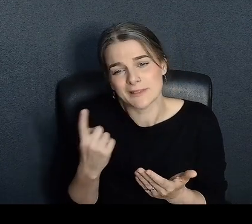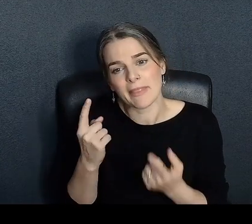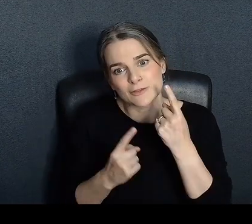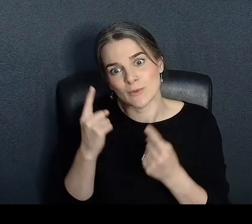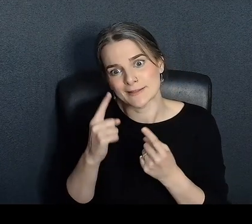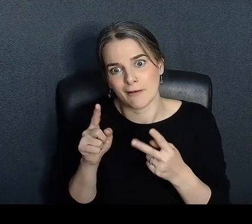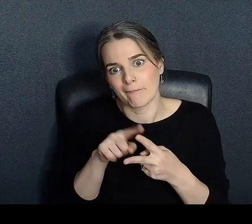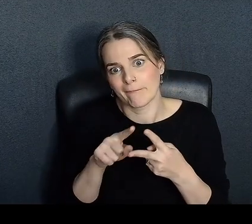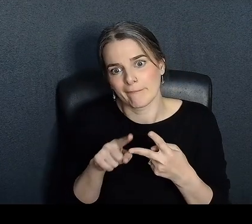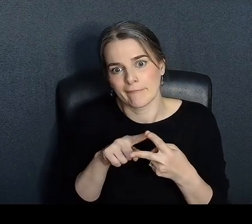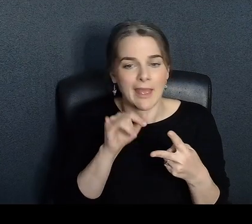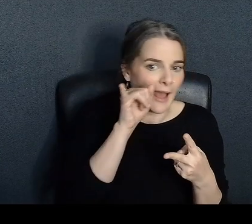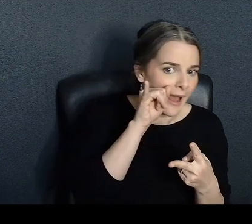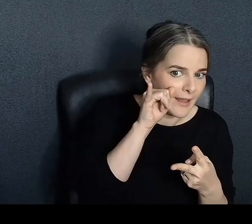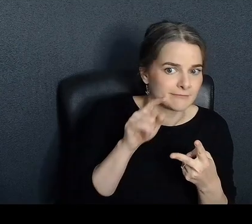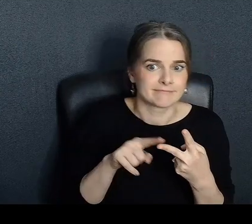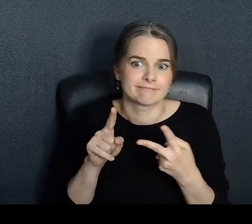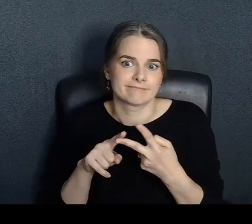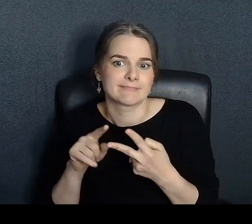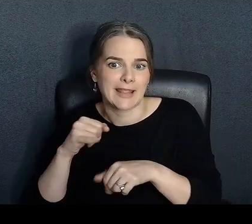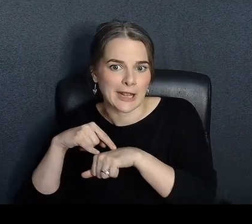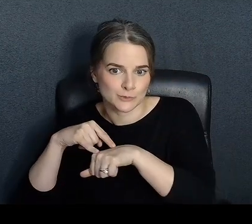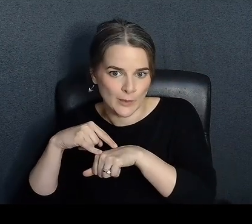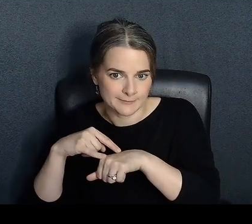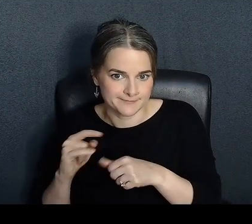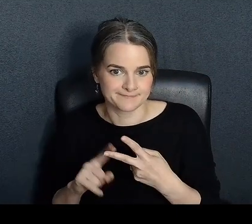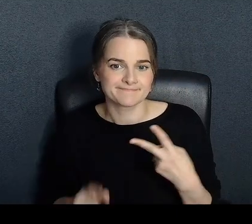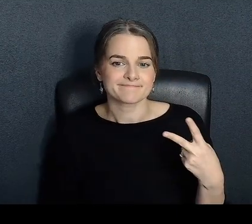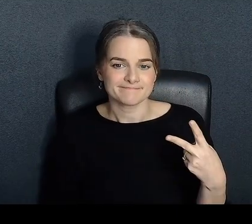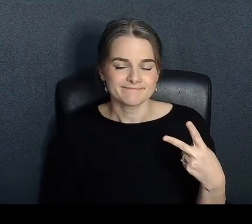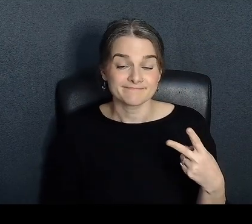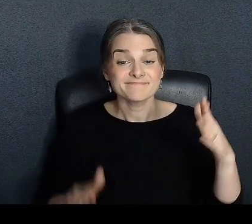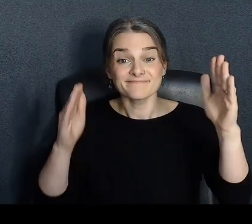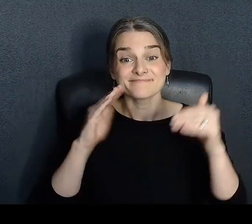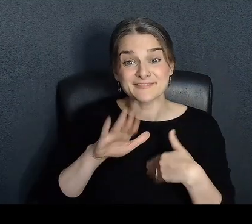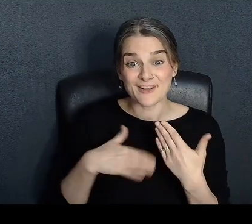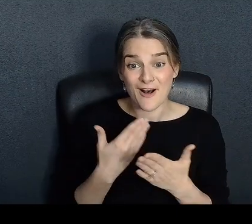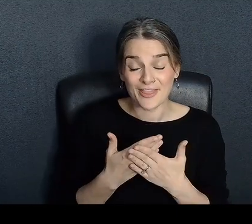Here are all the hearing aid and smartphone apps.